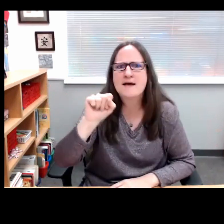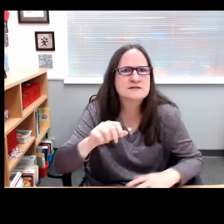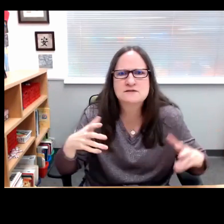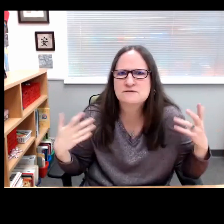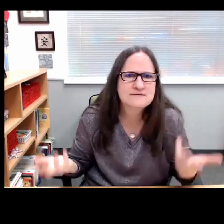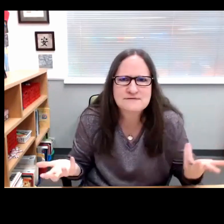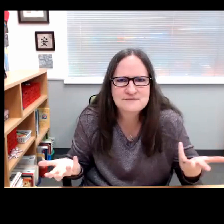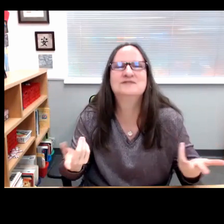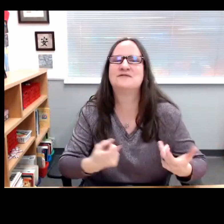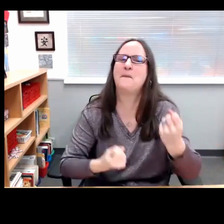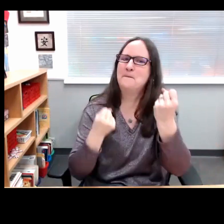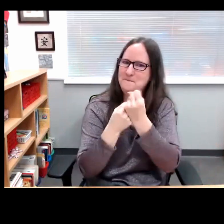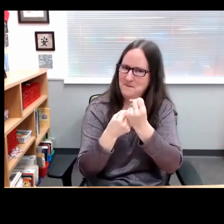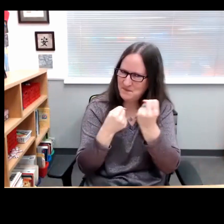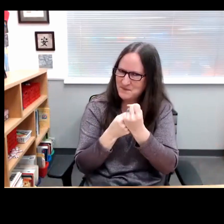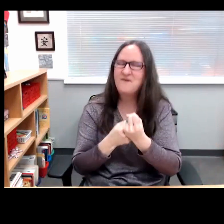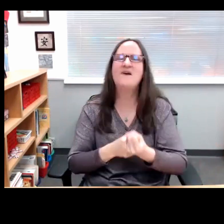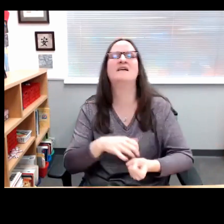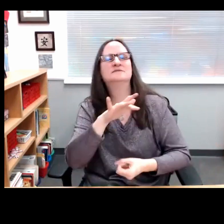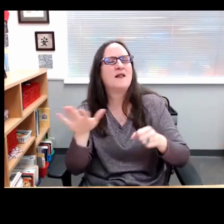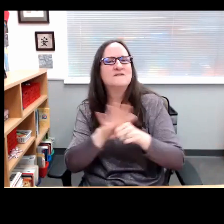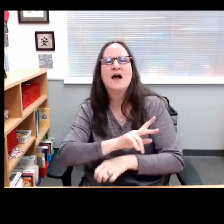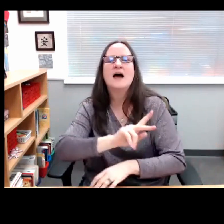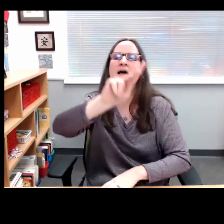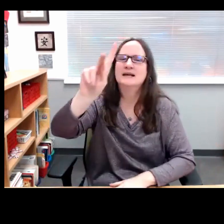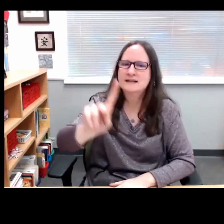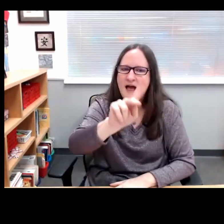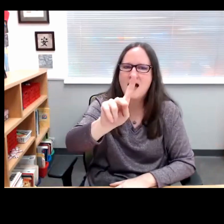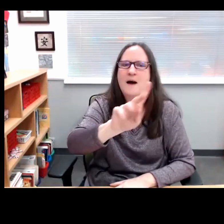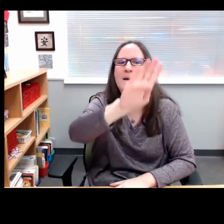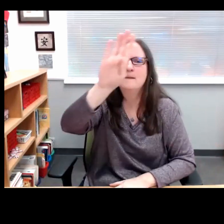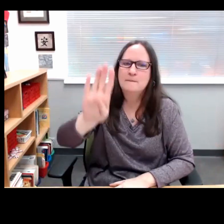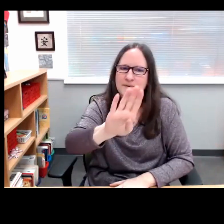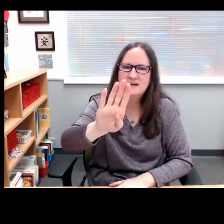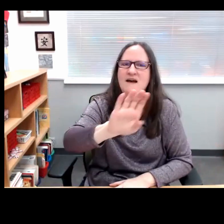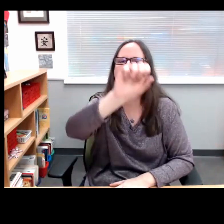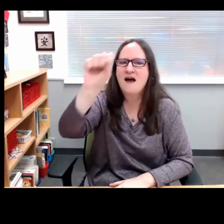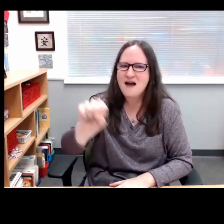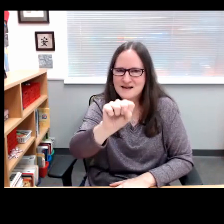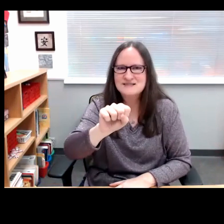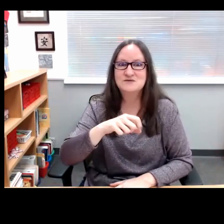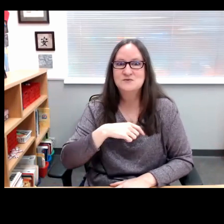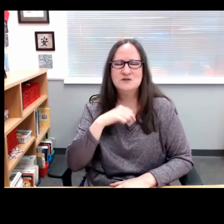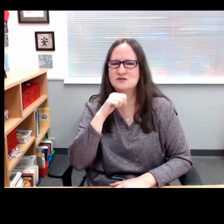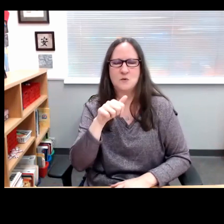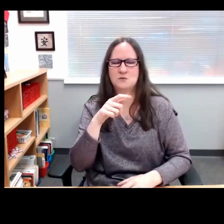And then I'll say, What about the S? And they'll sign support. Spell it K B S.